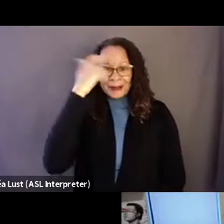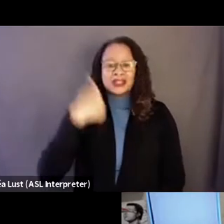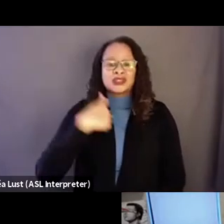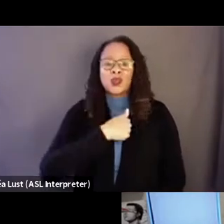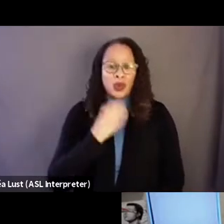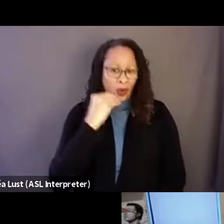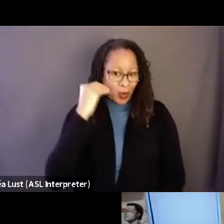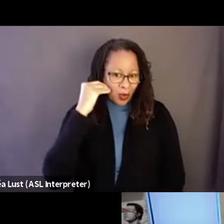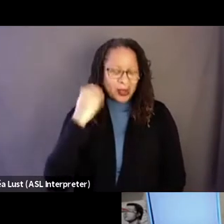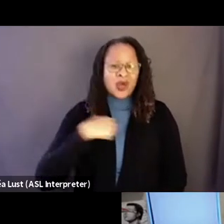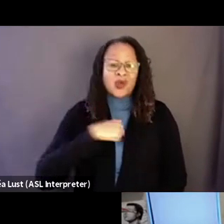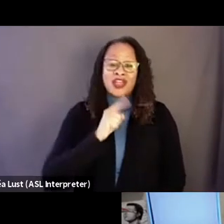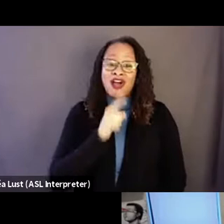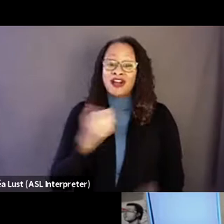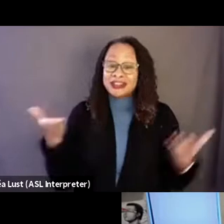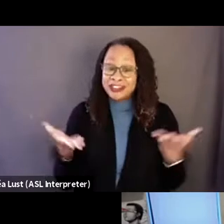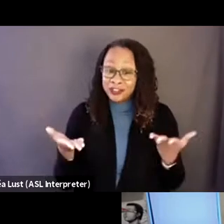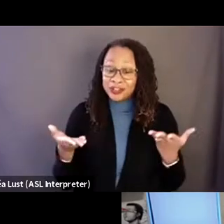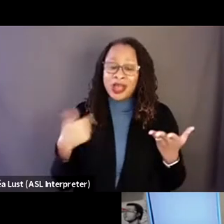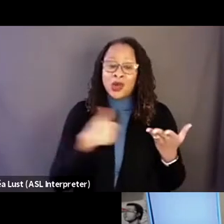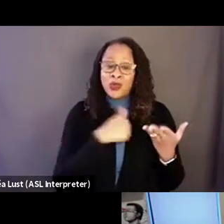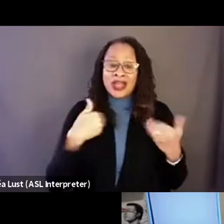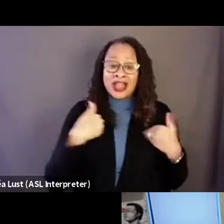We are here. We have our children around us.